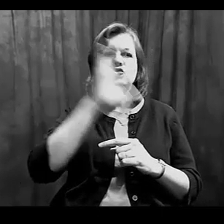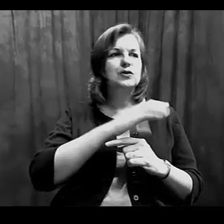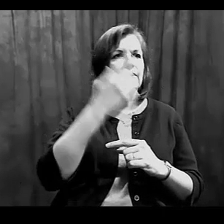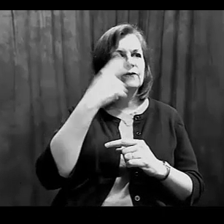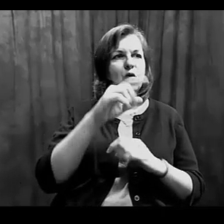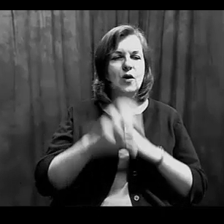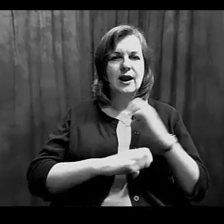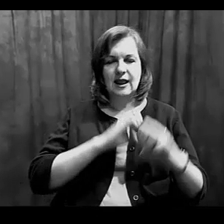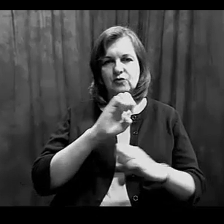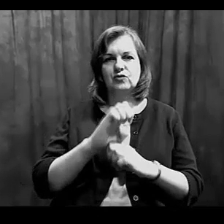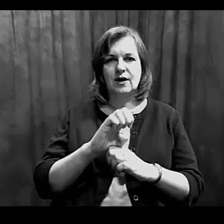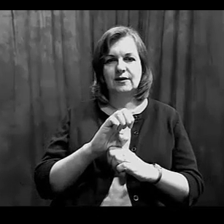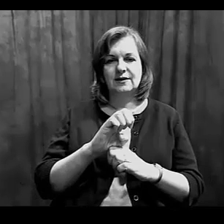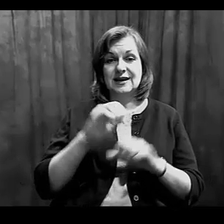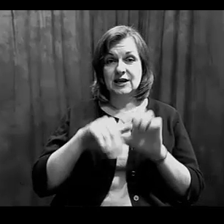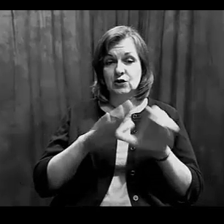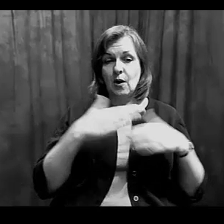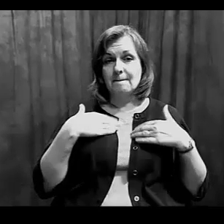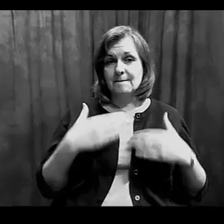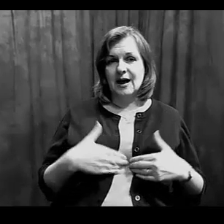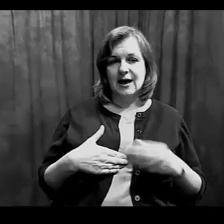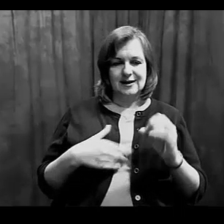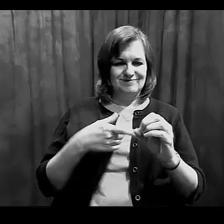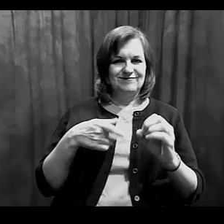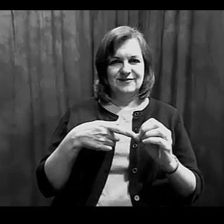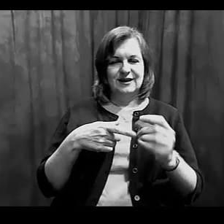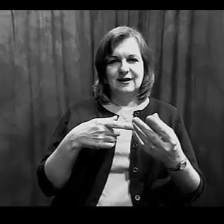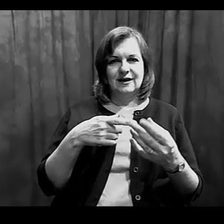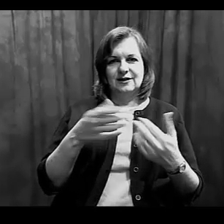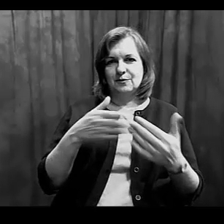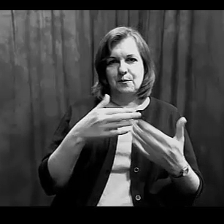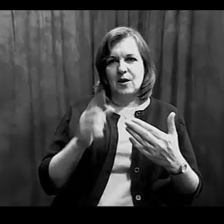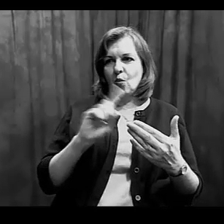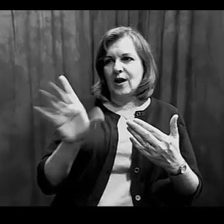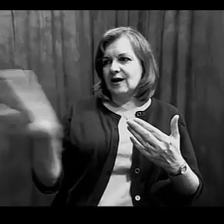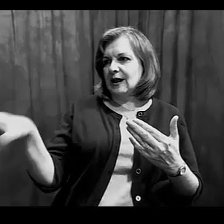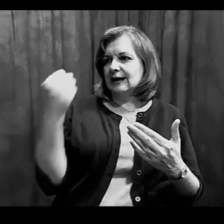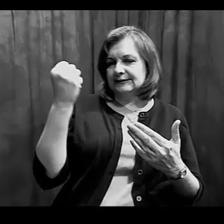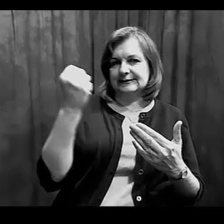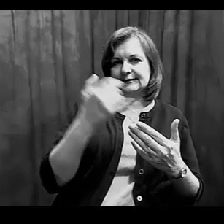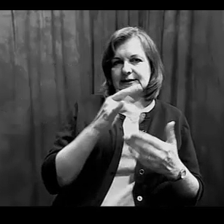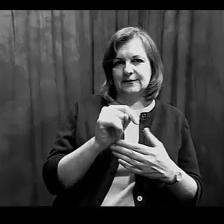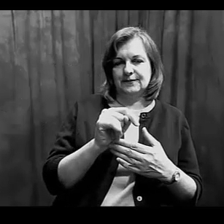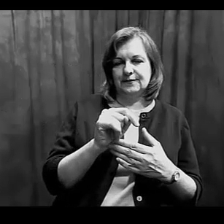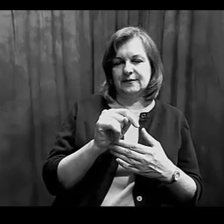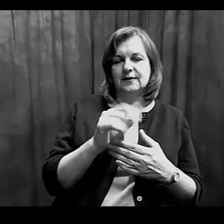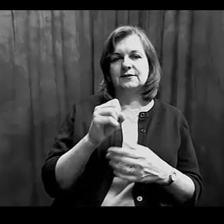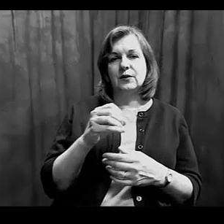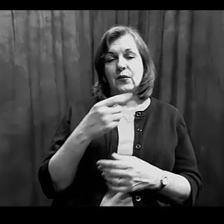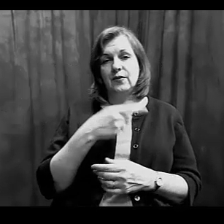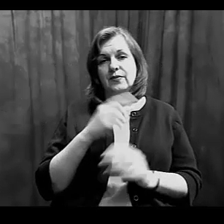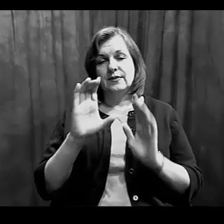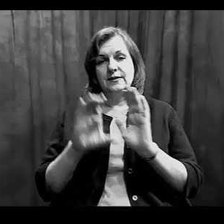and in your body it frankly doesn't care where it gets it! so in this case